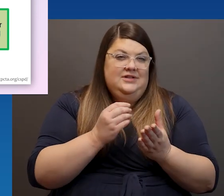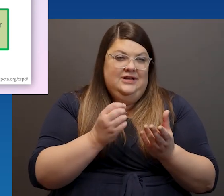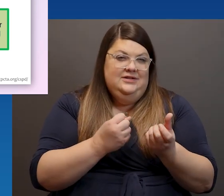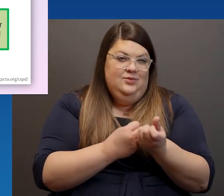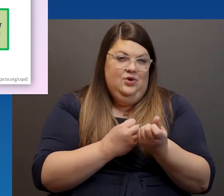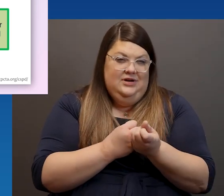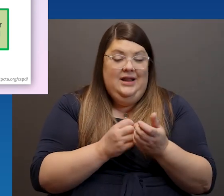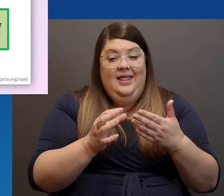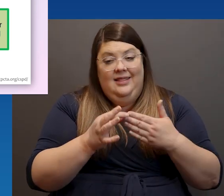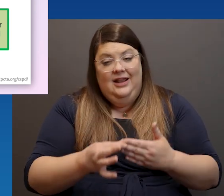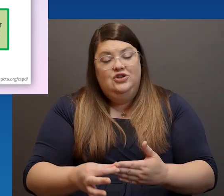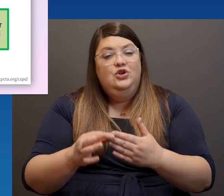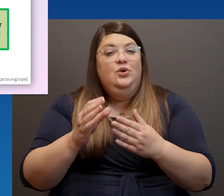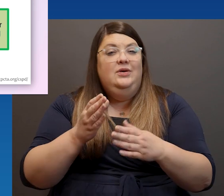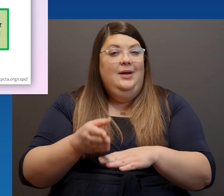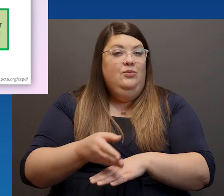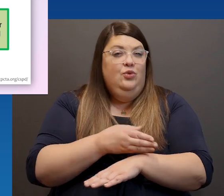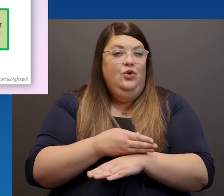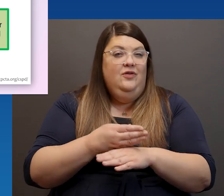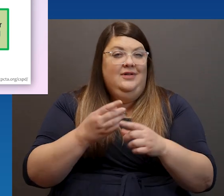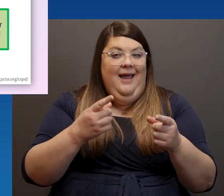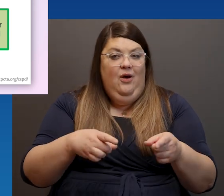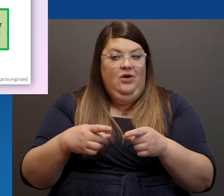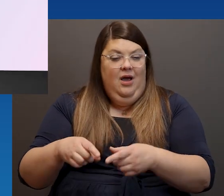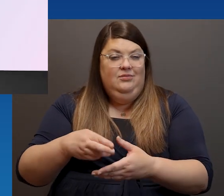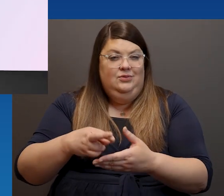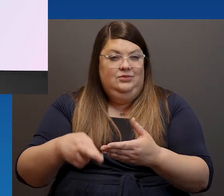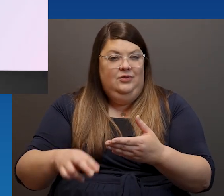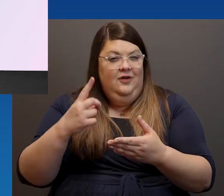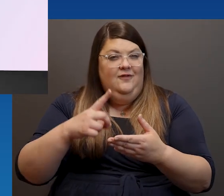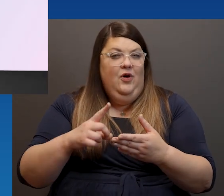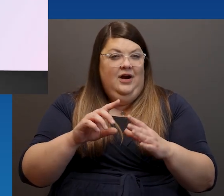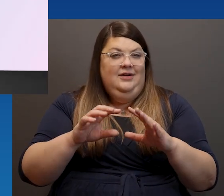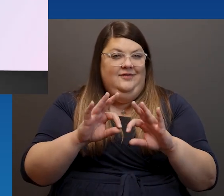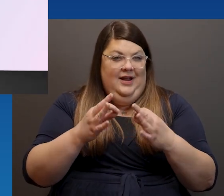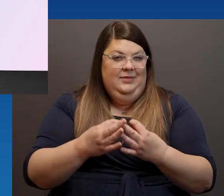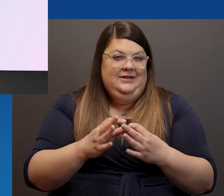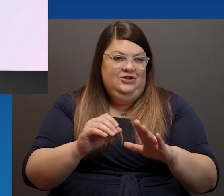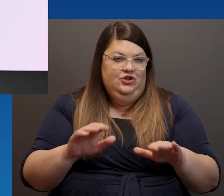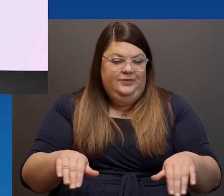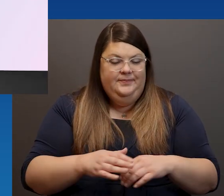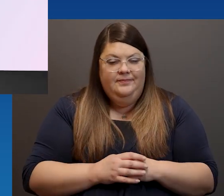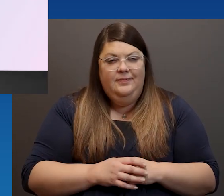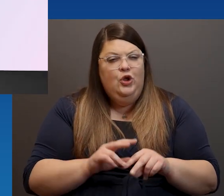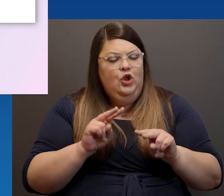which leads to improved outcomes for children and families. So let's take a closer look at our six work groups.